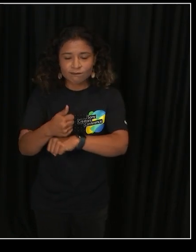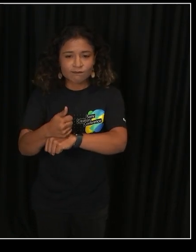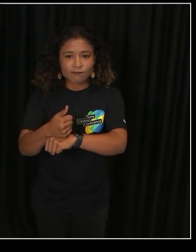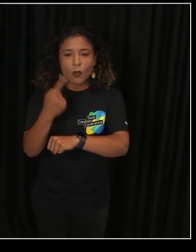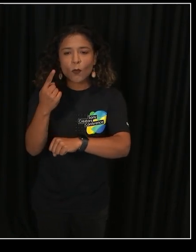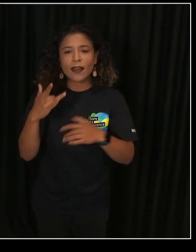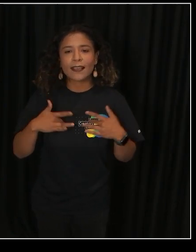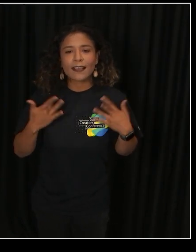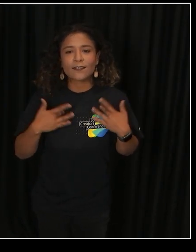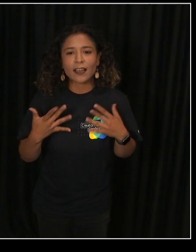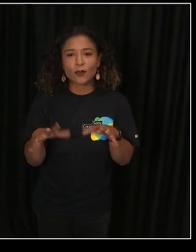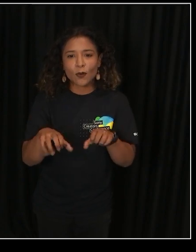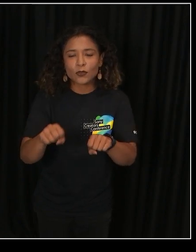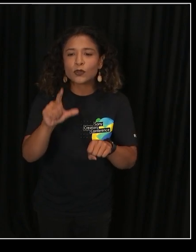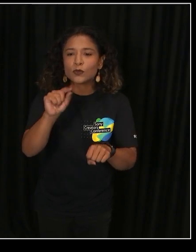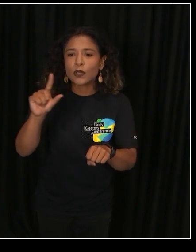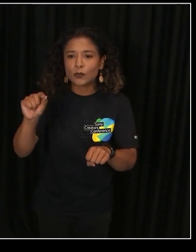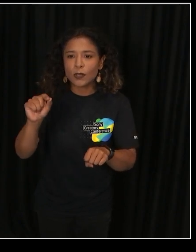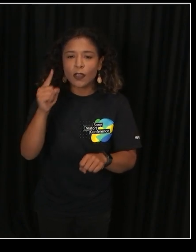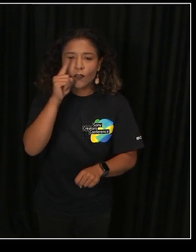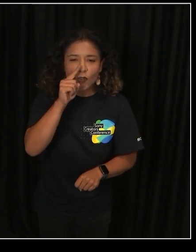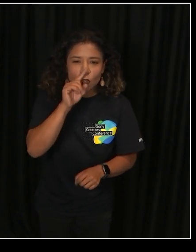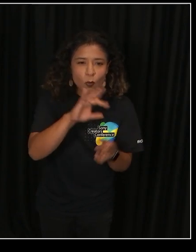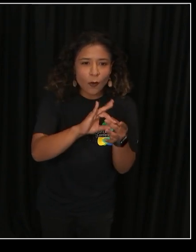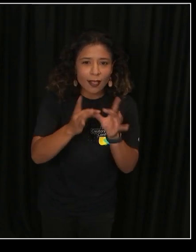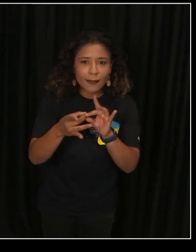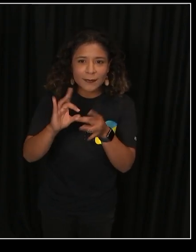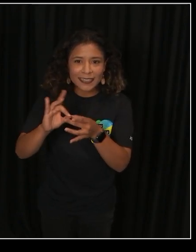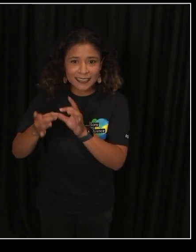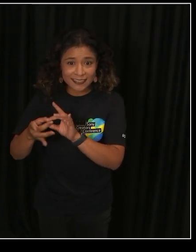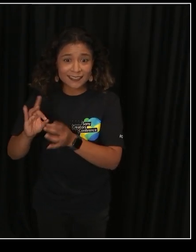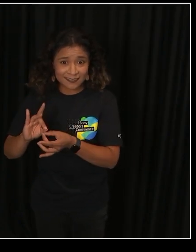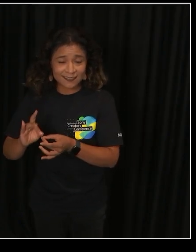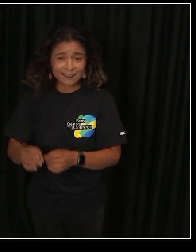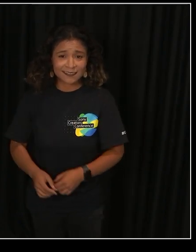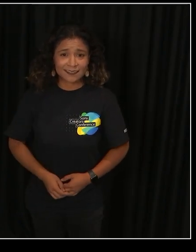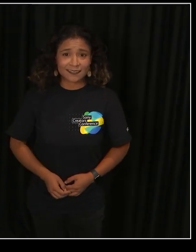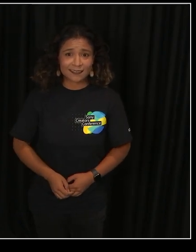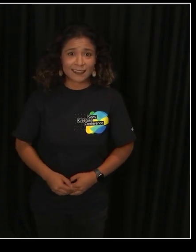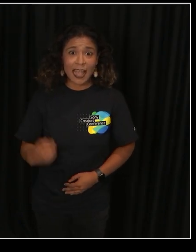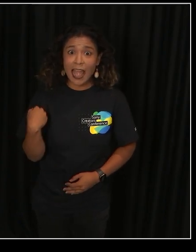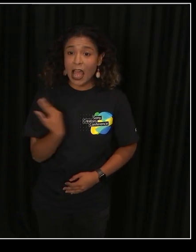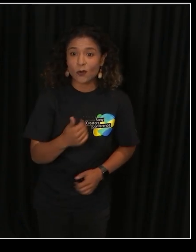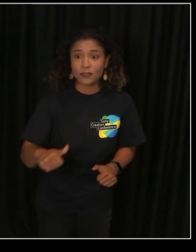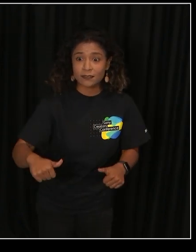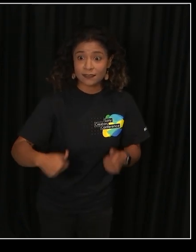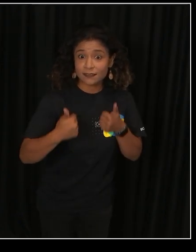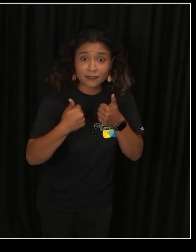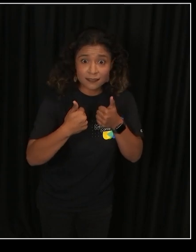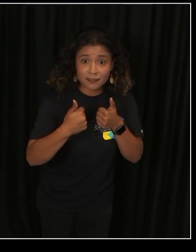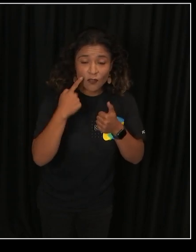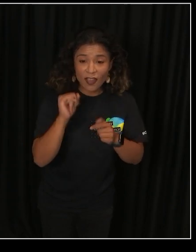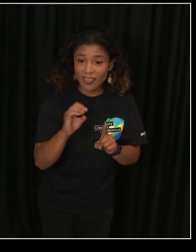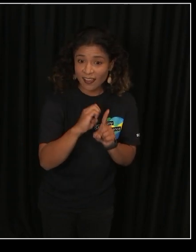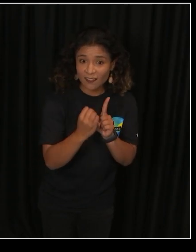in the 2022 Virtual Olympics. Our grand challenge in this environment was to recreate